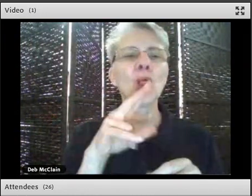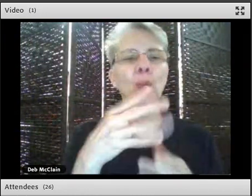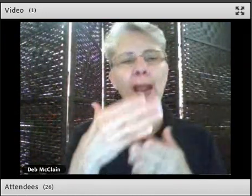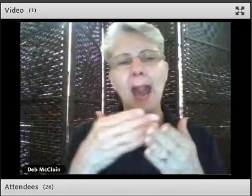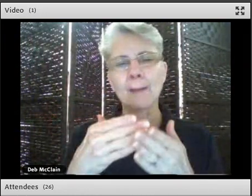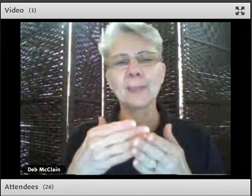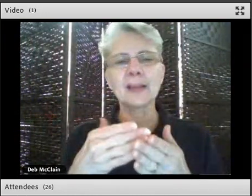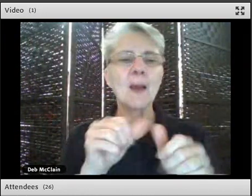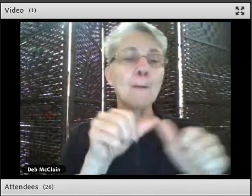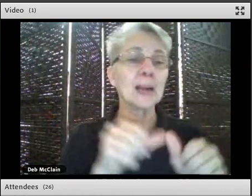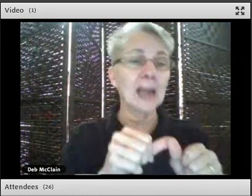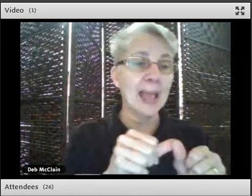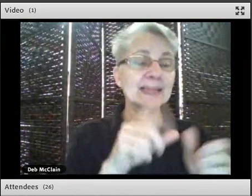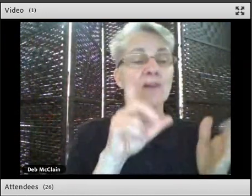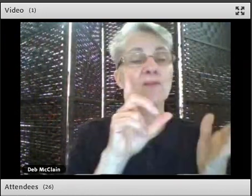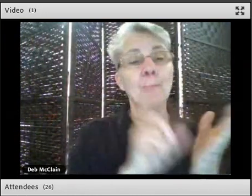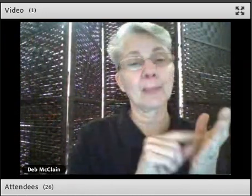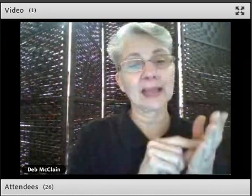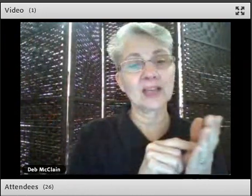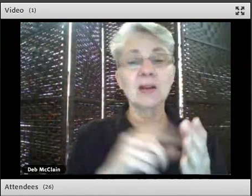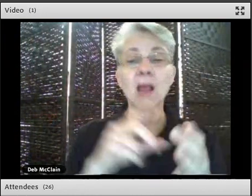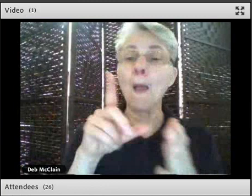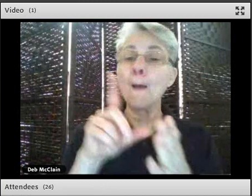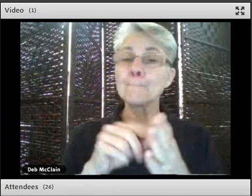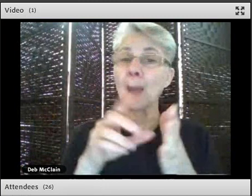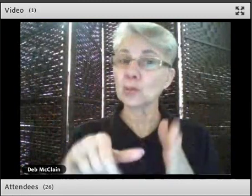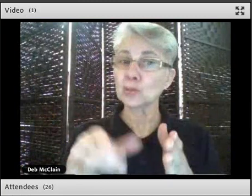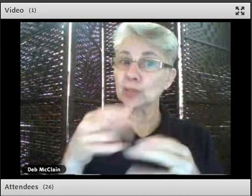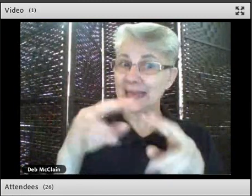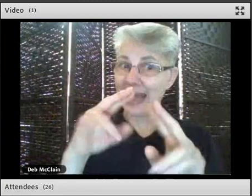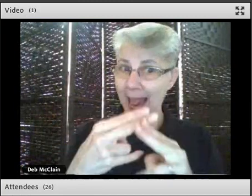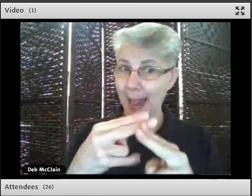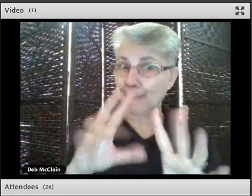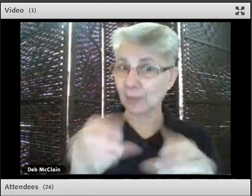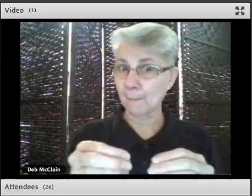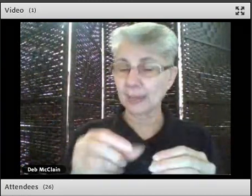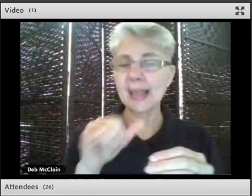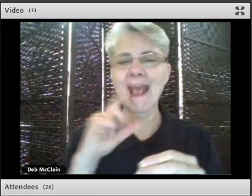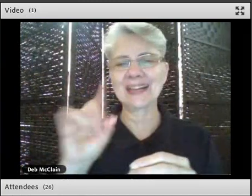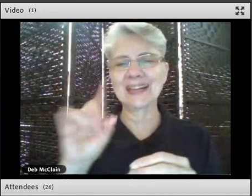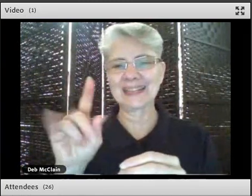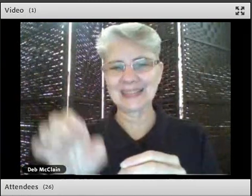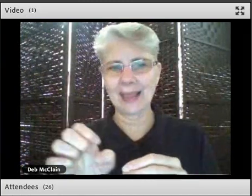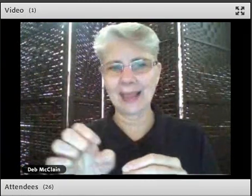So, we'll deal first with the publisher name. Generally, we want to take the publisher name